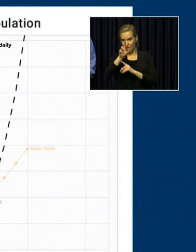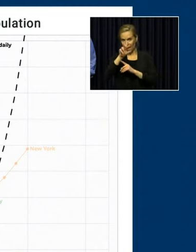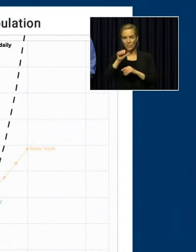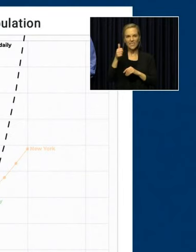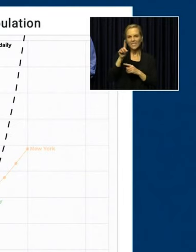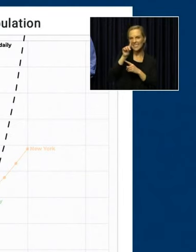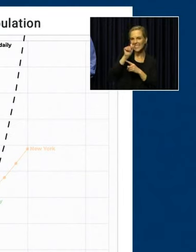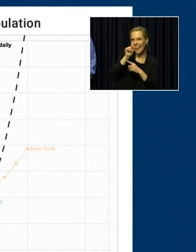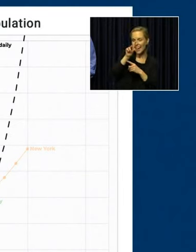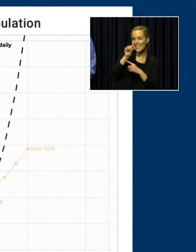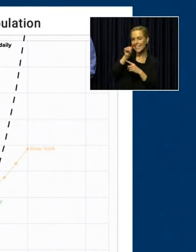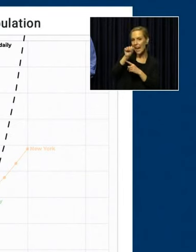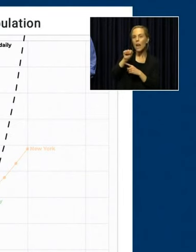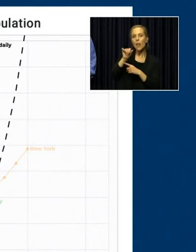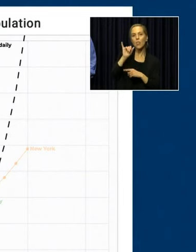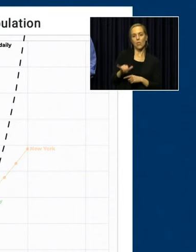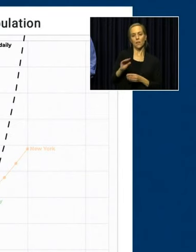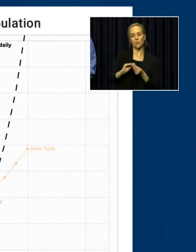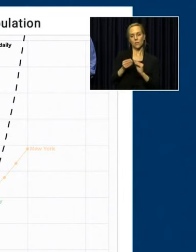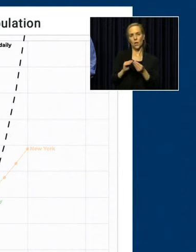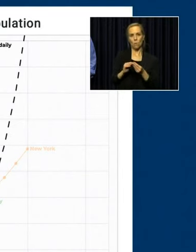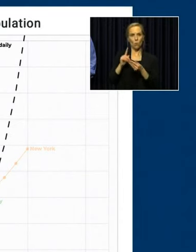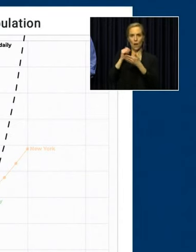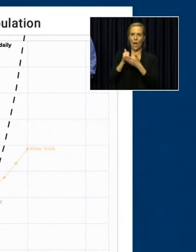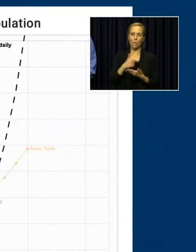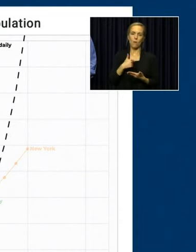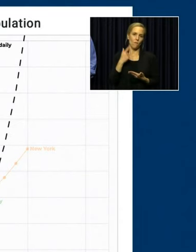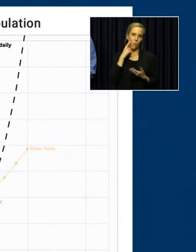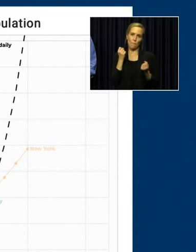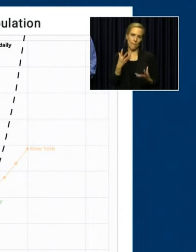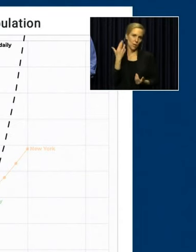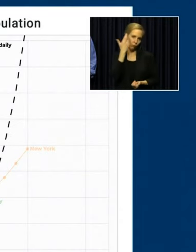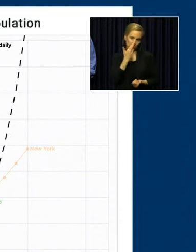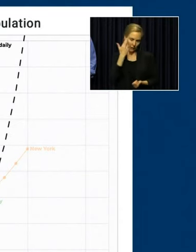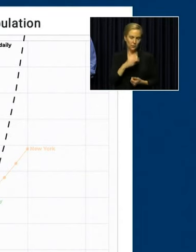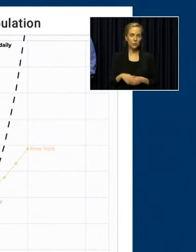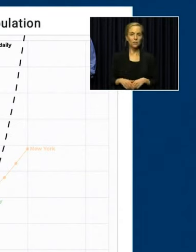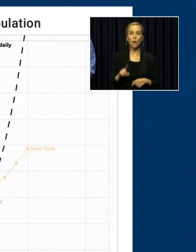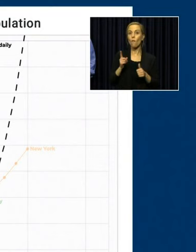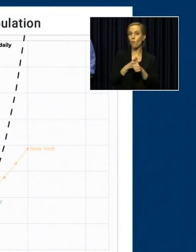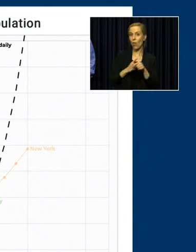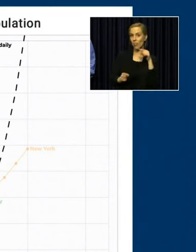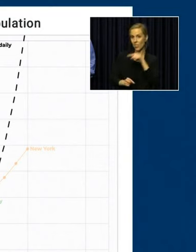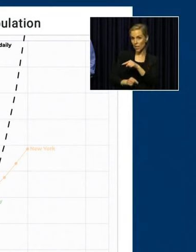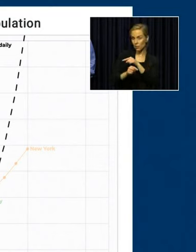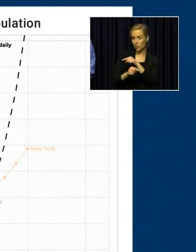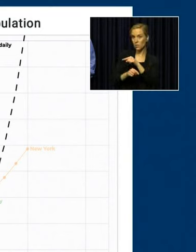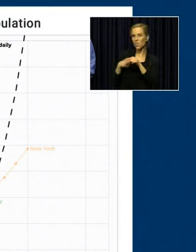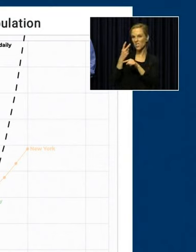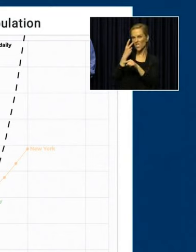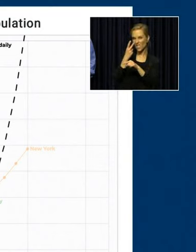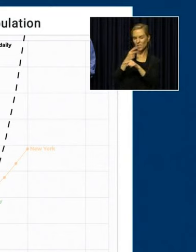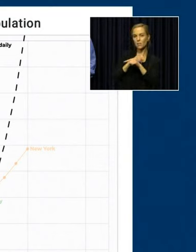UP THE STEEP PART OF THE CURVE. WE DON'T WANT TO GO UP THE STEEP PART. THAT'S WHEN BEAM GET SICK AND